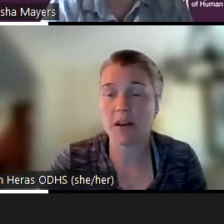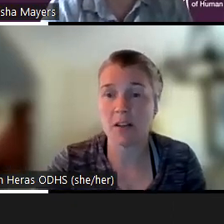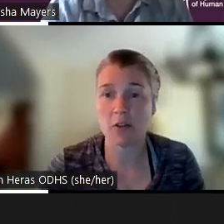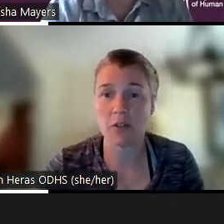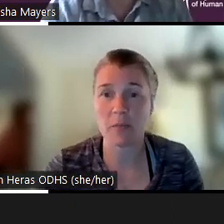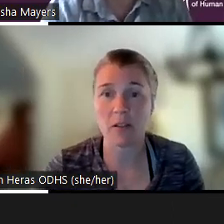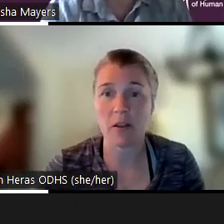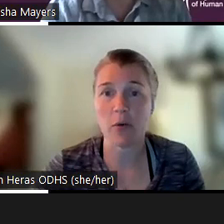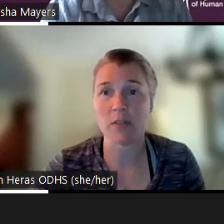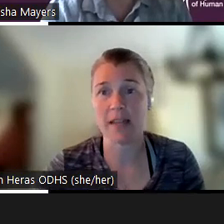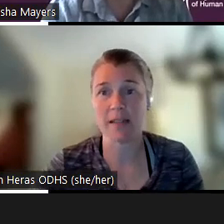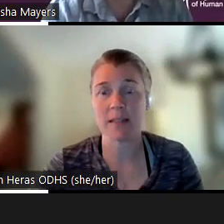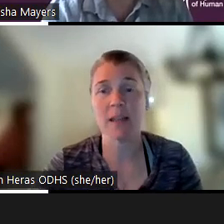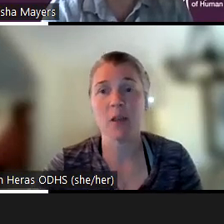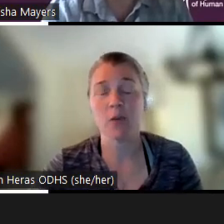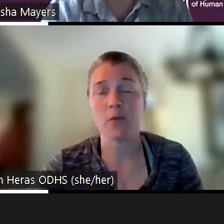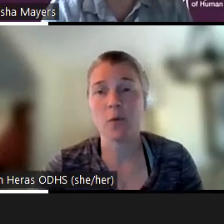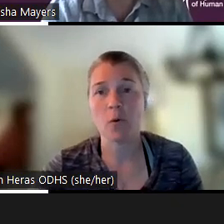COLLEGE OR SOMETHING ALONG THOSE LINES.